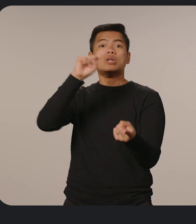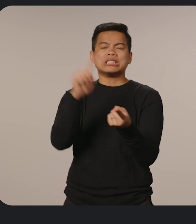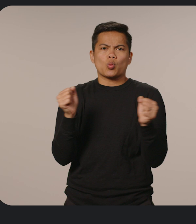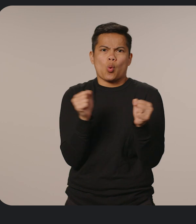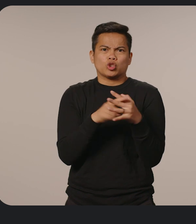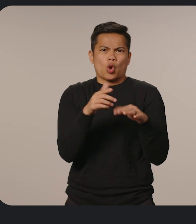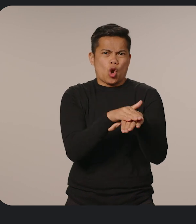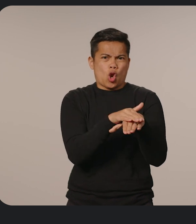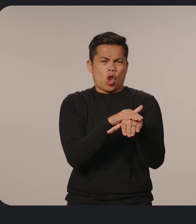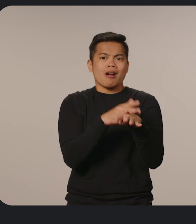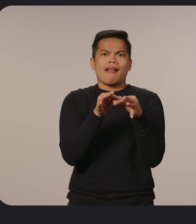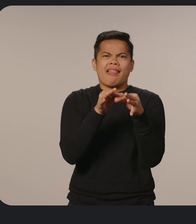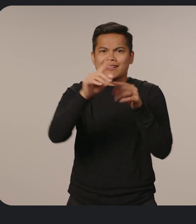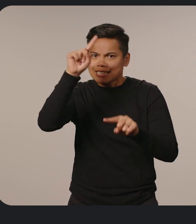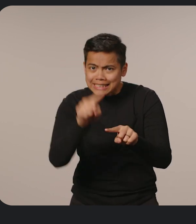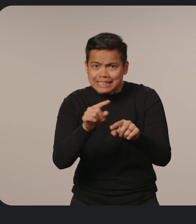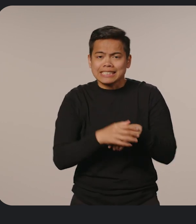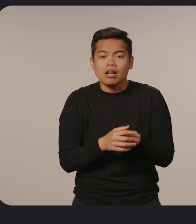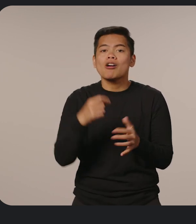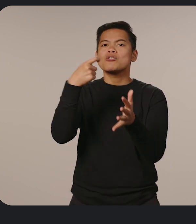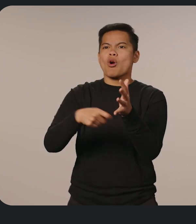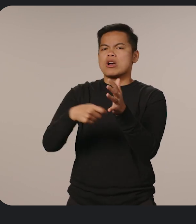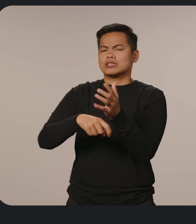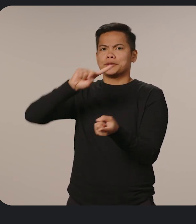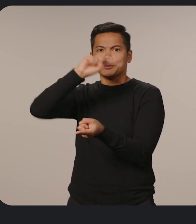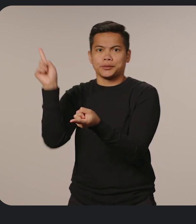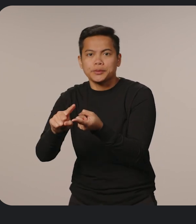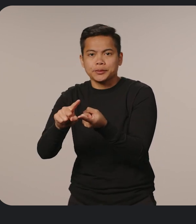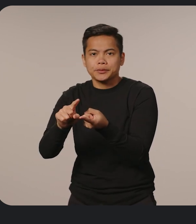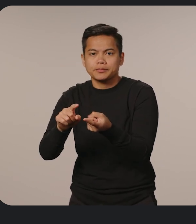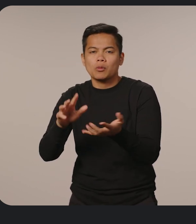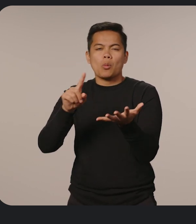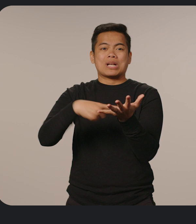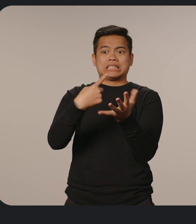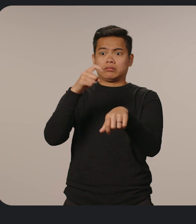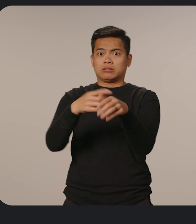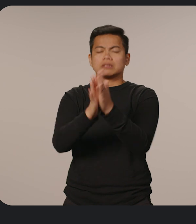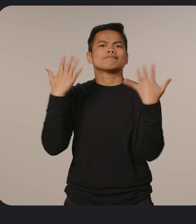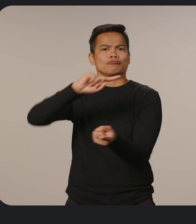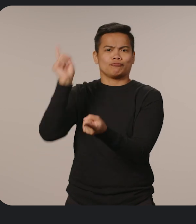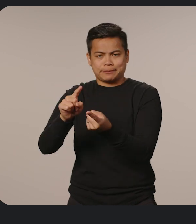code starts improve latency and lower cost by allowing a single instance to